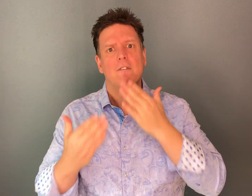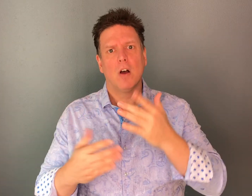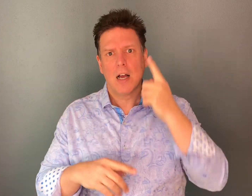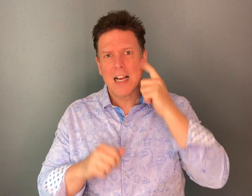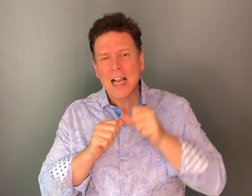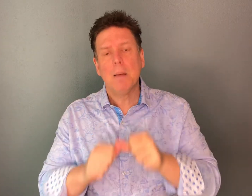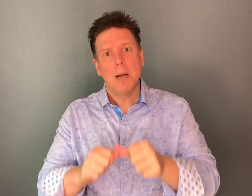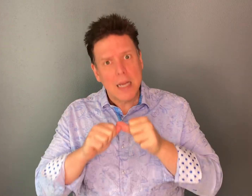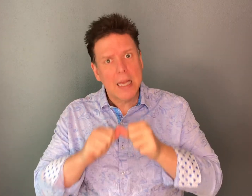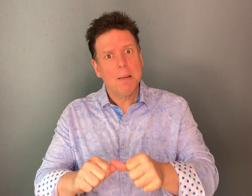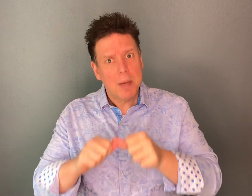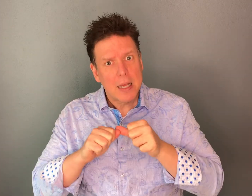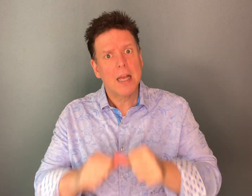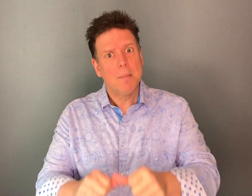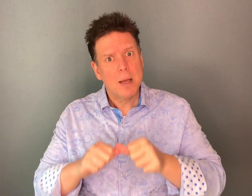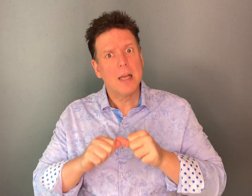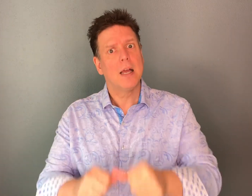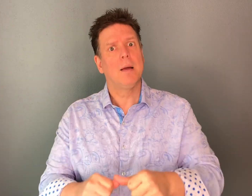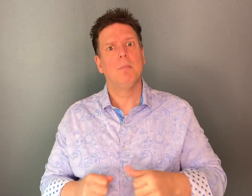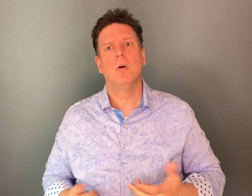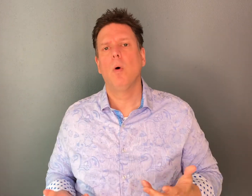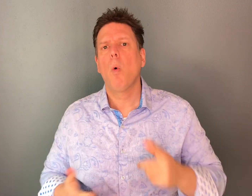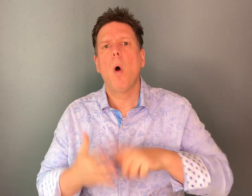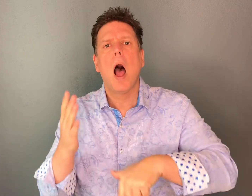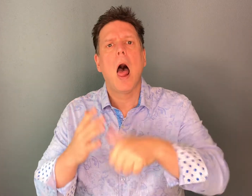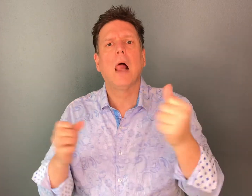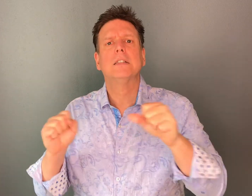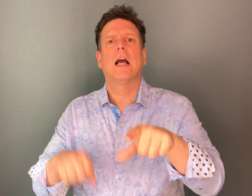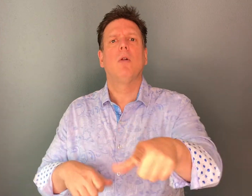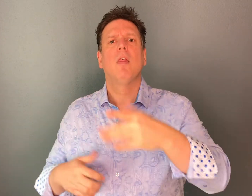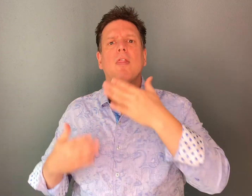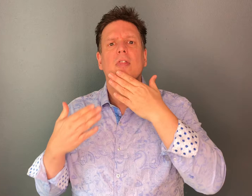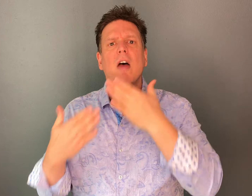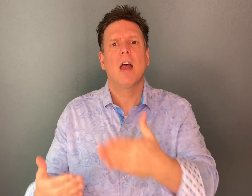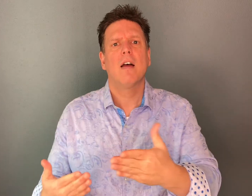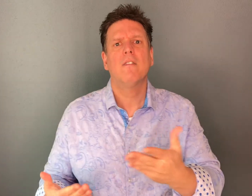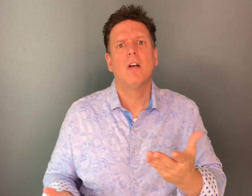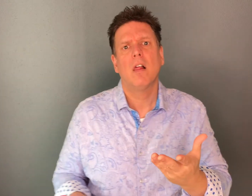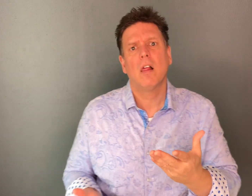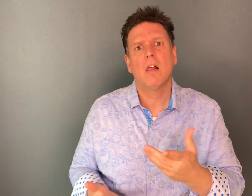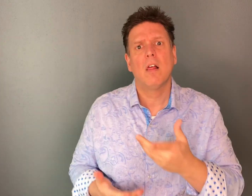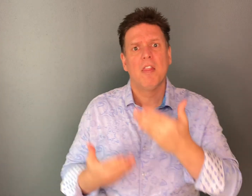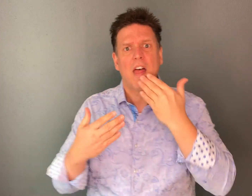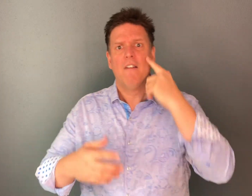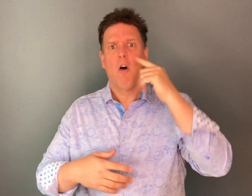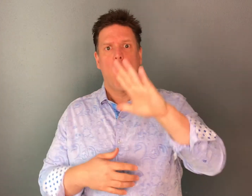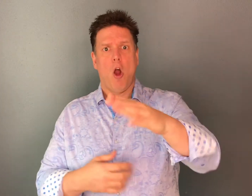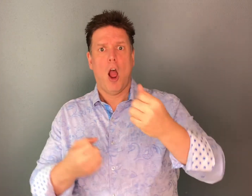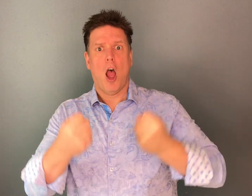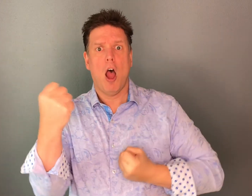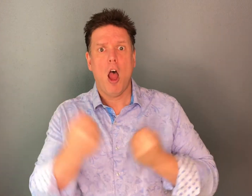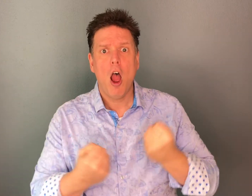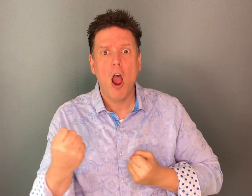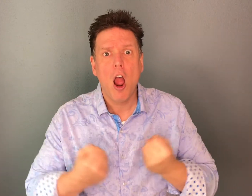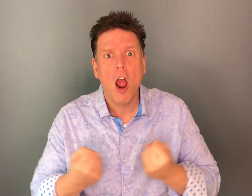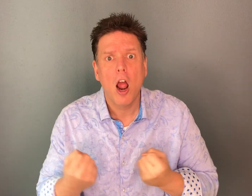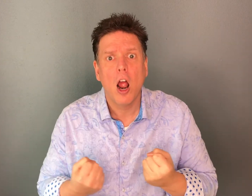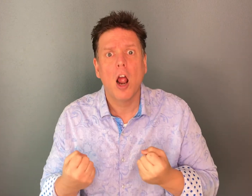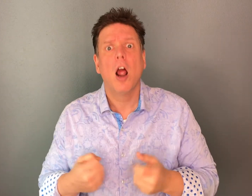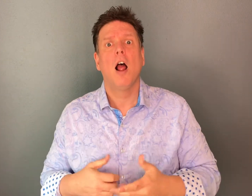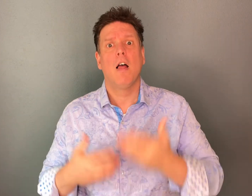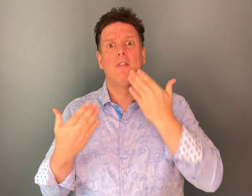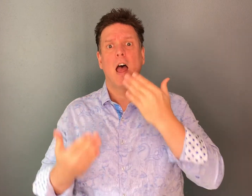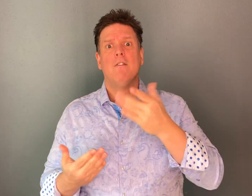be thankful for and keep that going. What else can you be thankful for? your car?